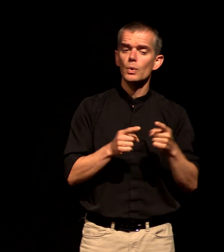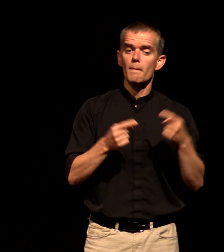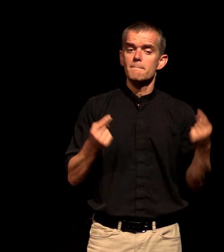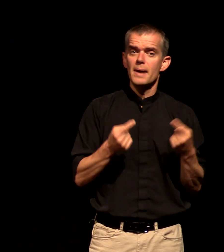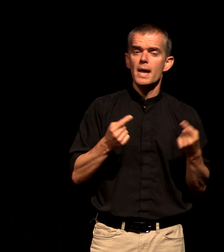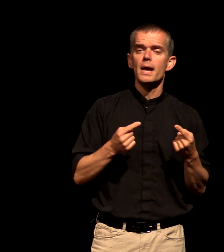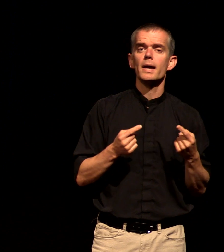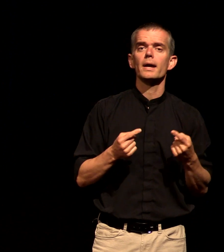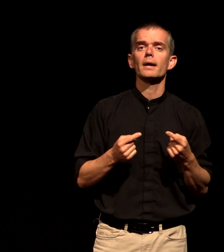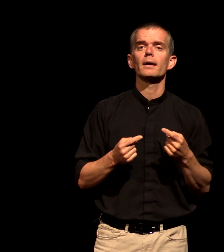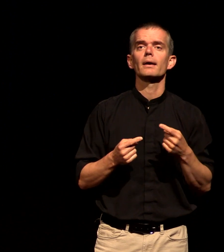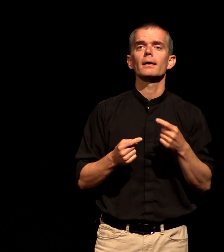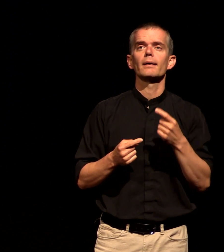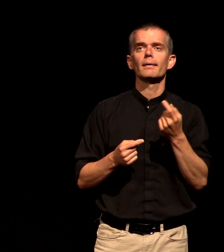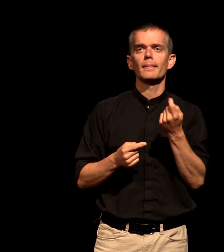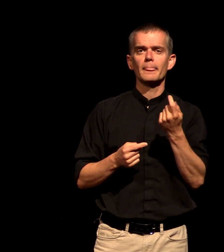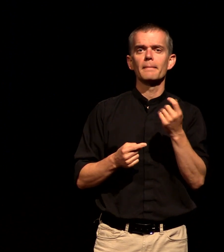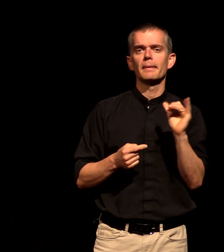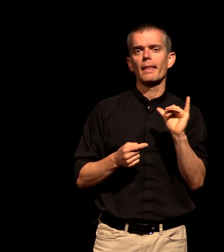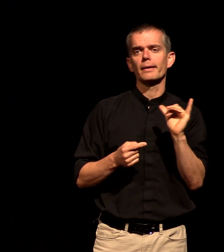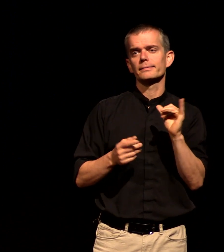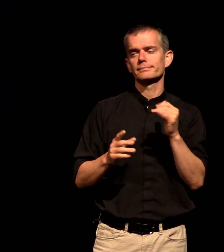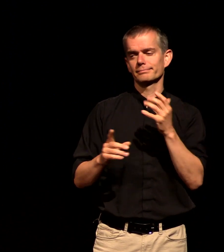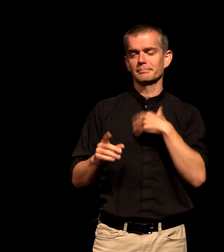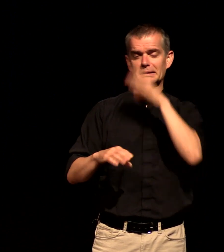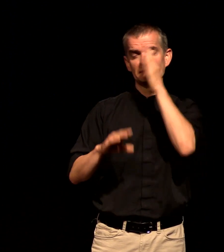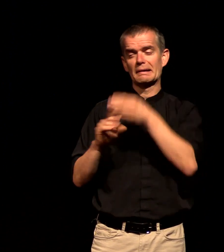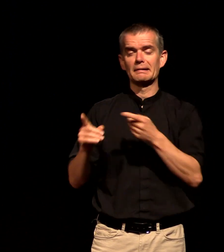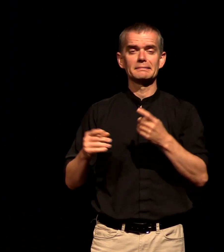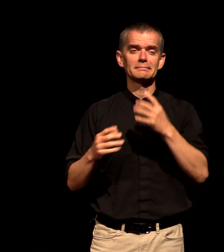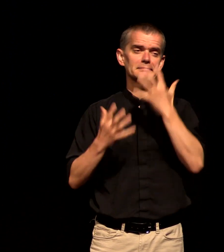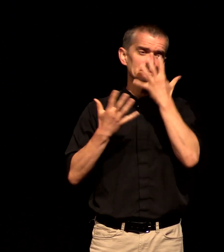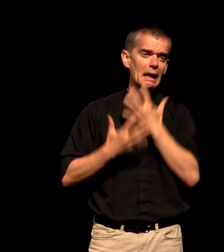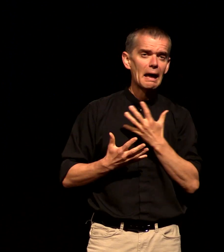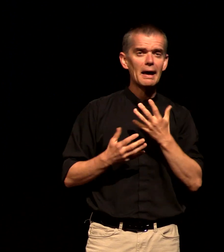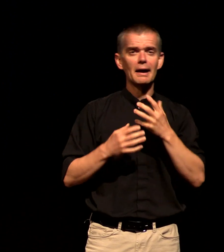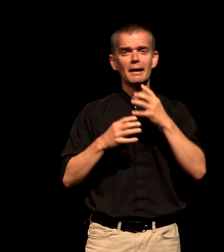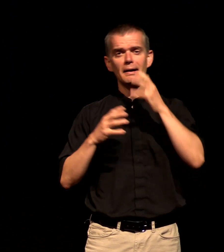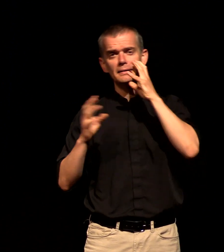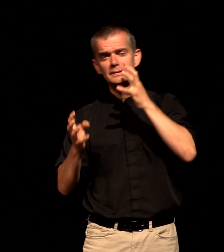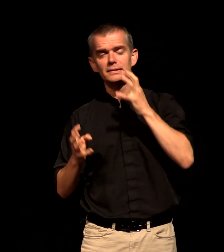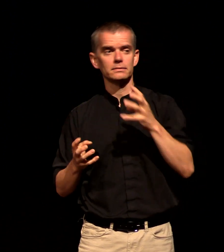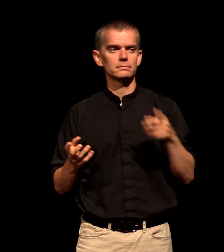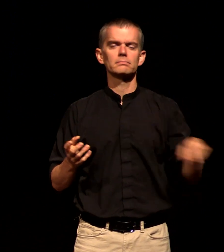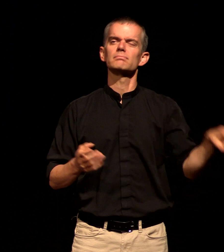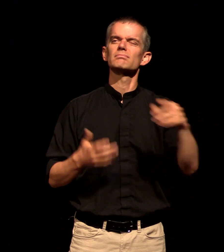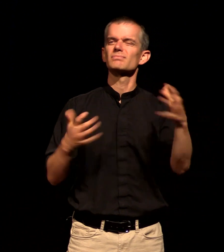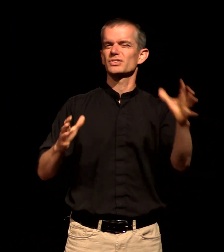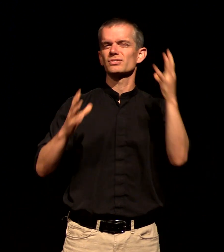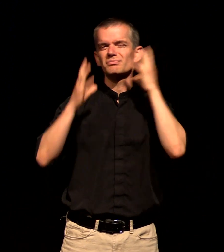son, Travis. sad tears. We've all been there. Some of us are